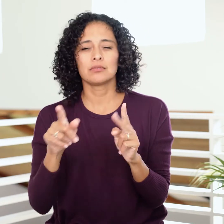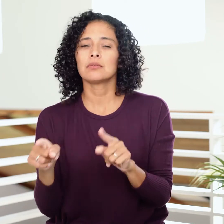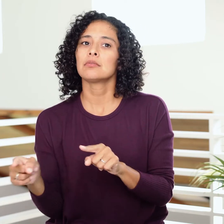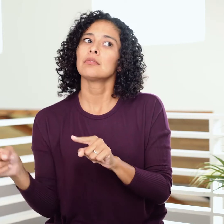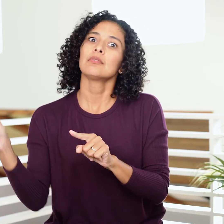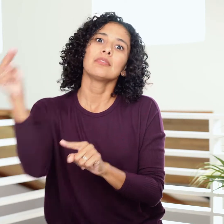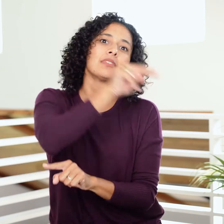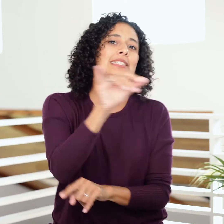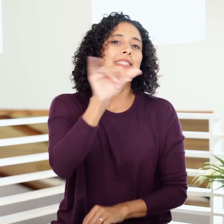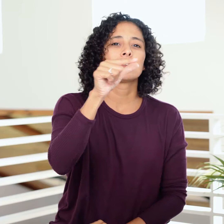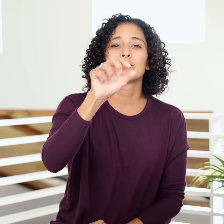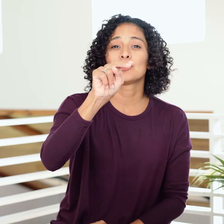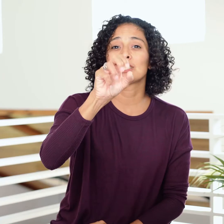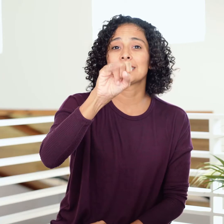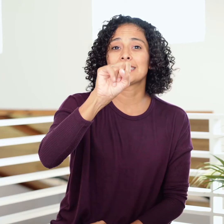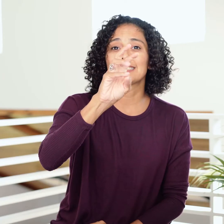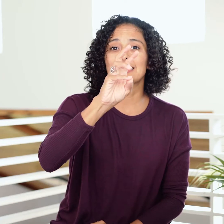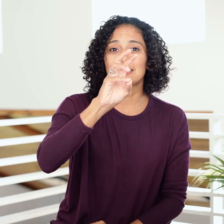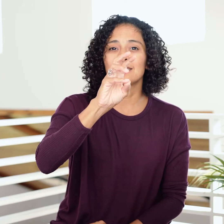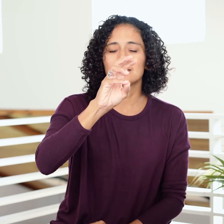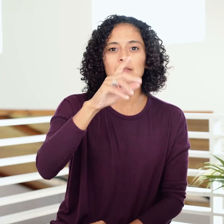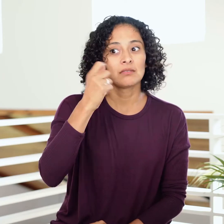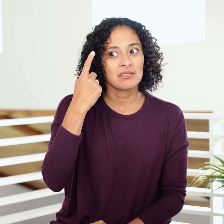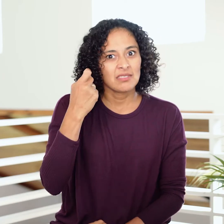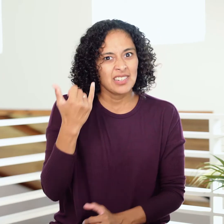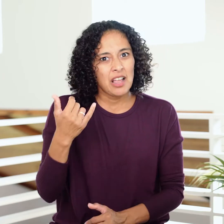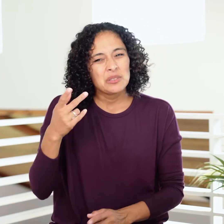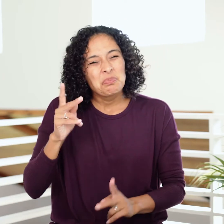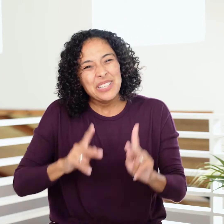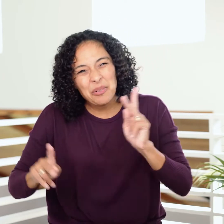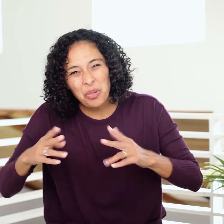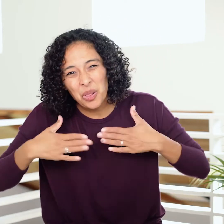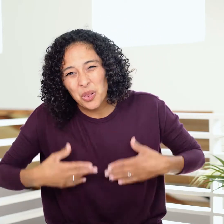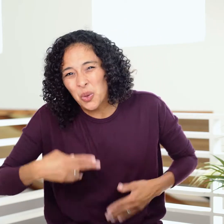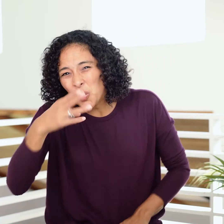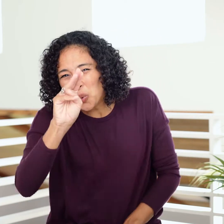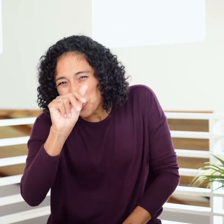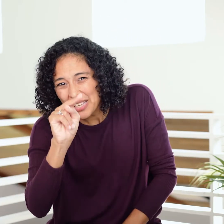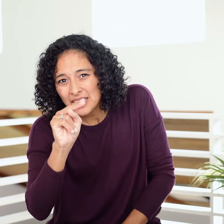This is similar to Genesis 6, but this time it’s human males.